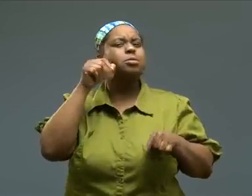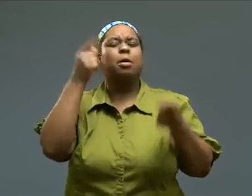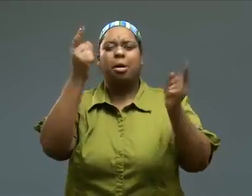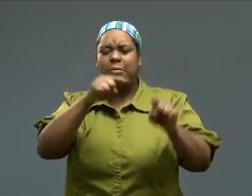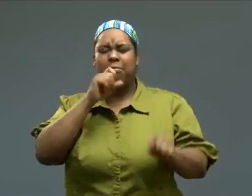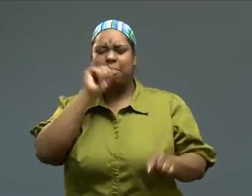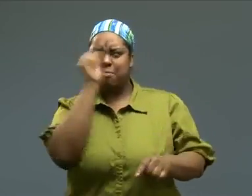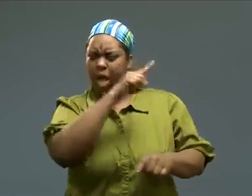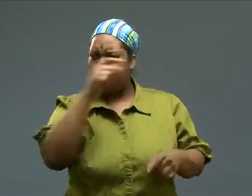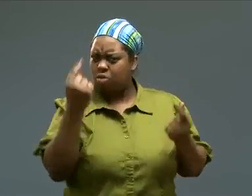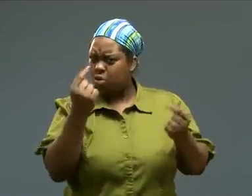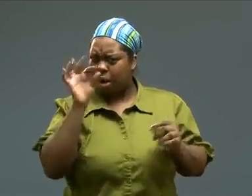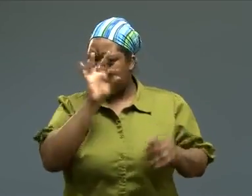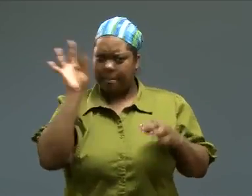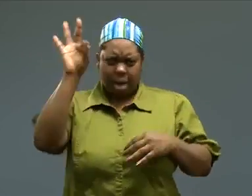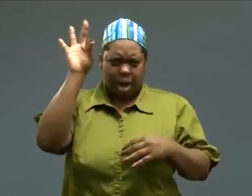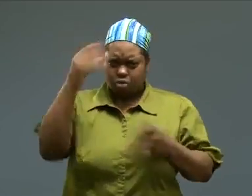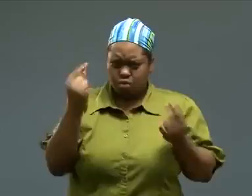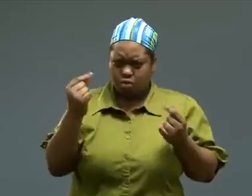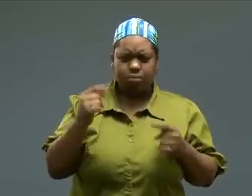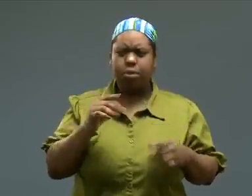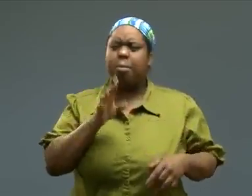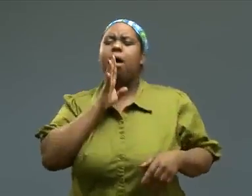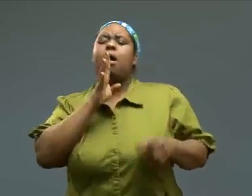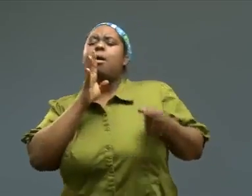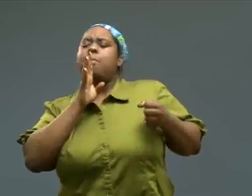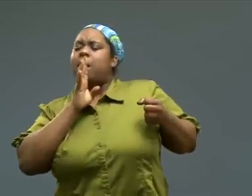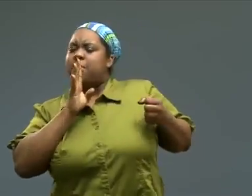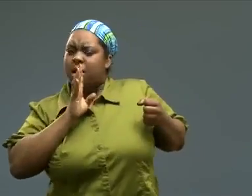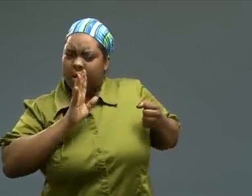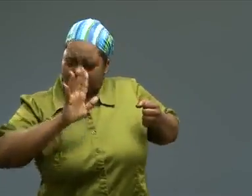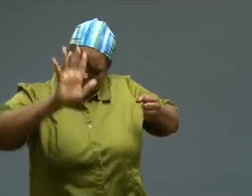I saw the preacher preaching,